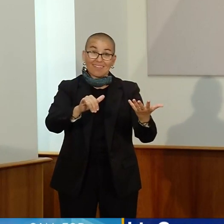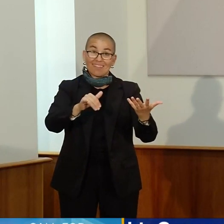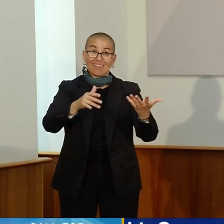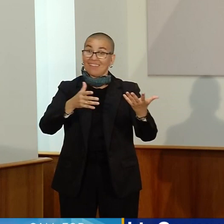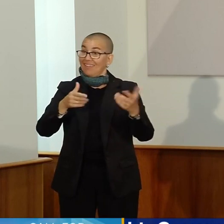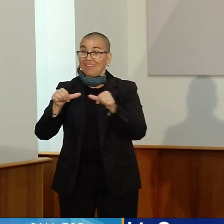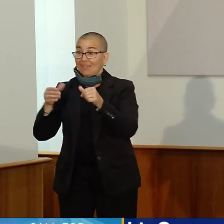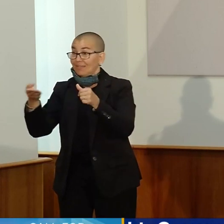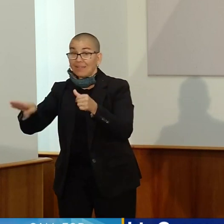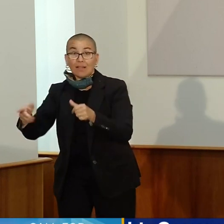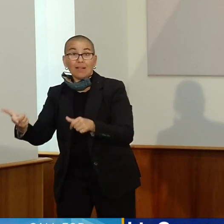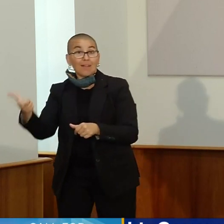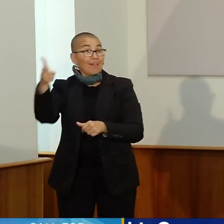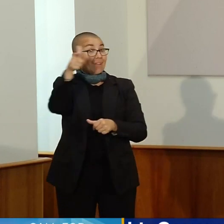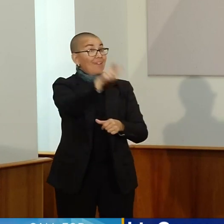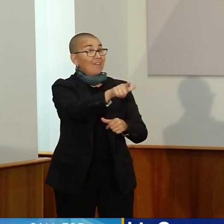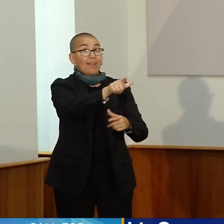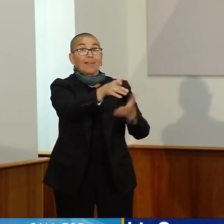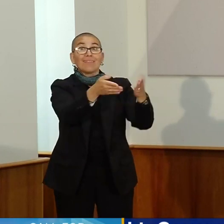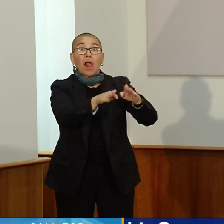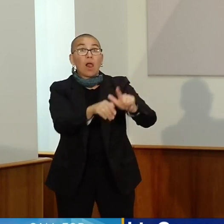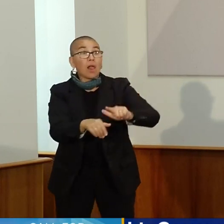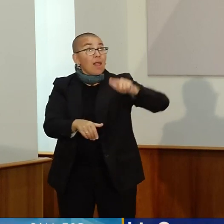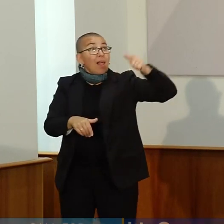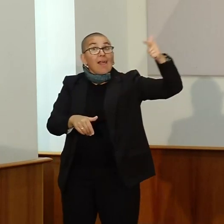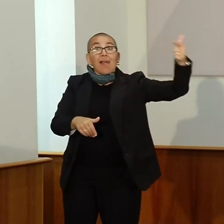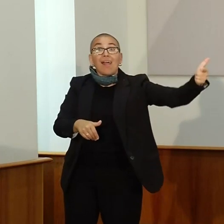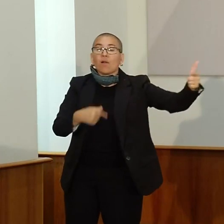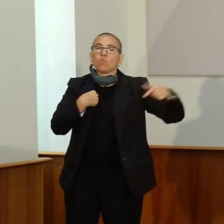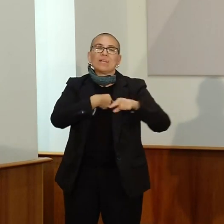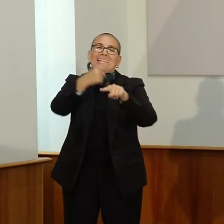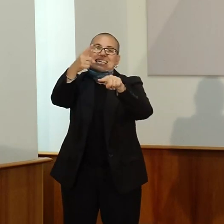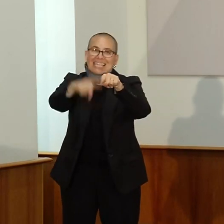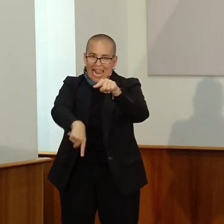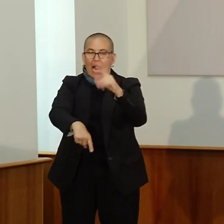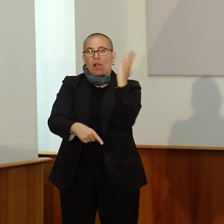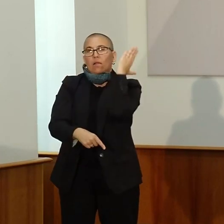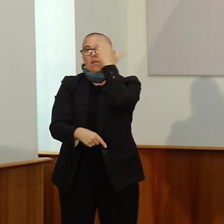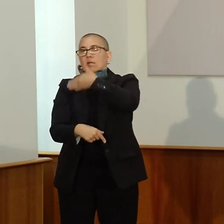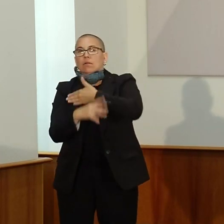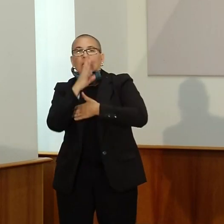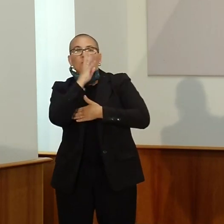IS THE TIME THAT MINNESOTA HAS TO ACT. WE CANNOT LET THIS OPPORTUNITY PASS.